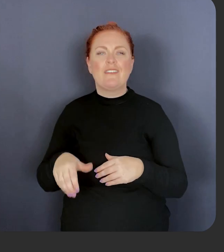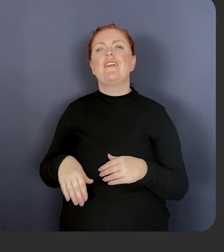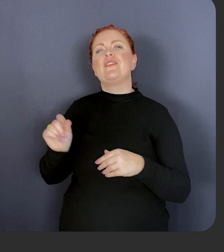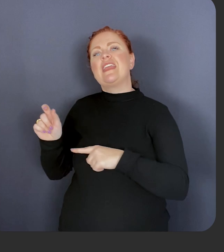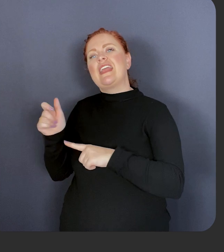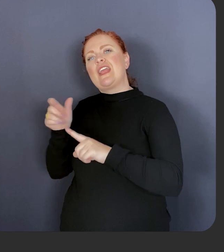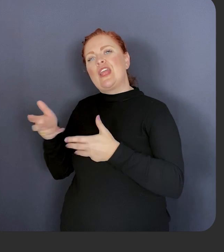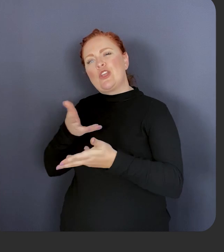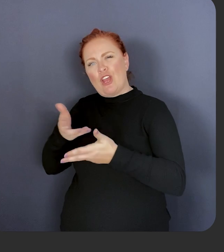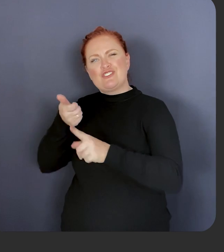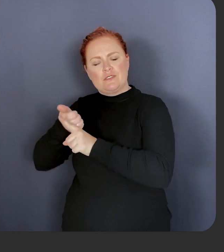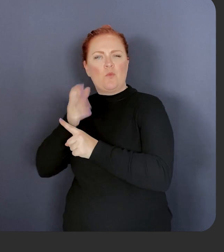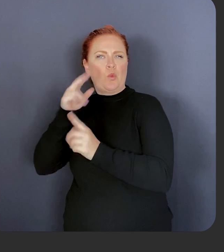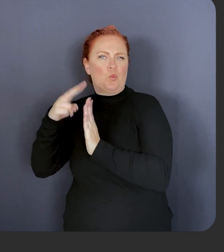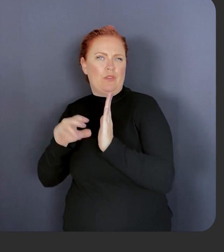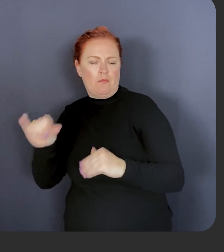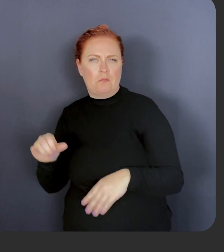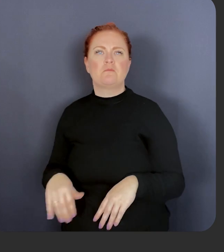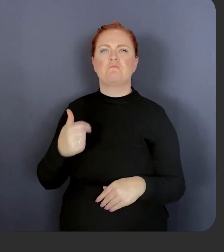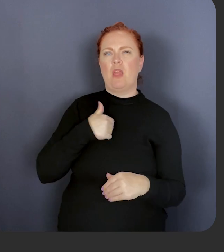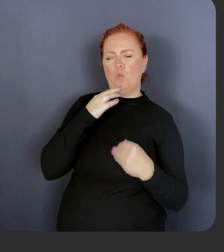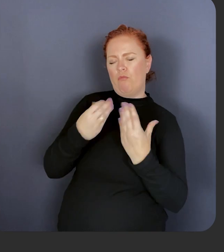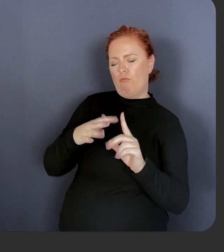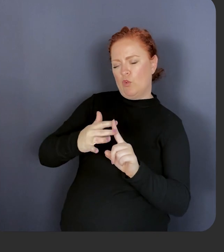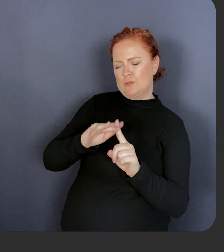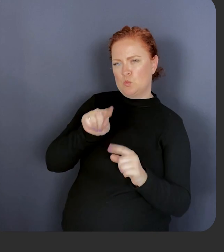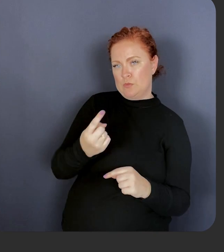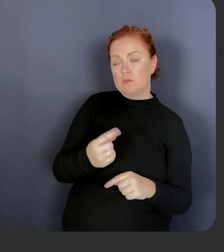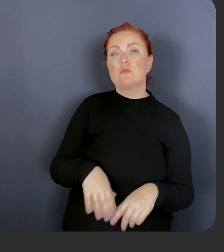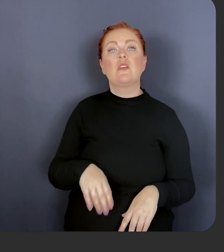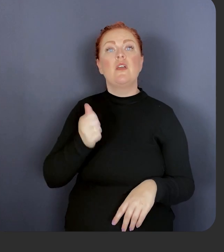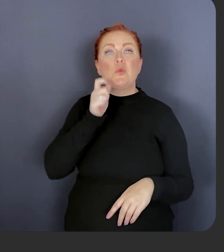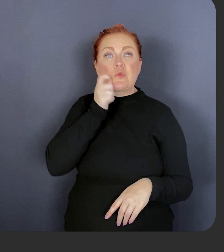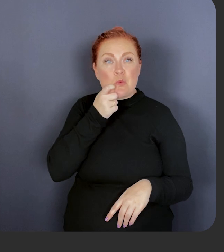And then the slider would actually read that. And a cool thing is if you hover,